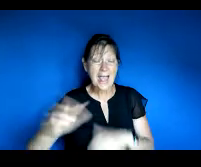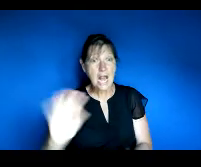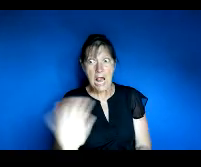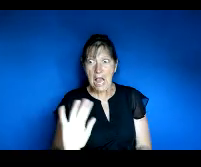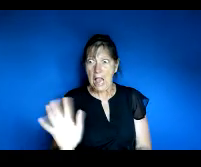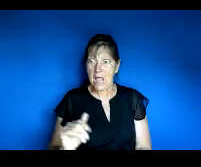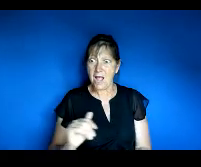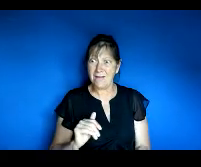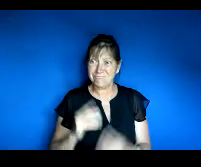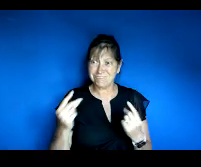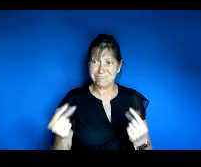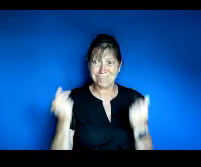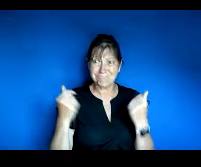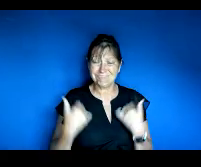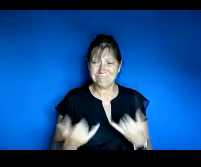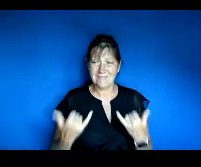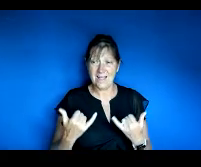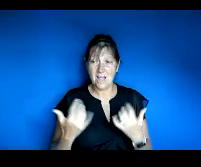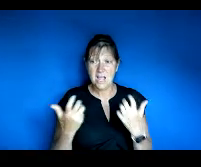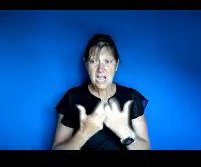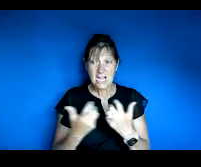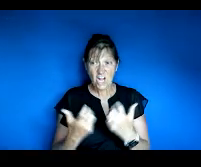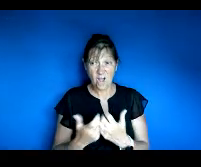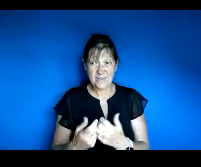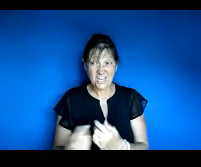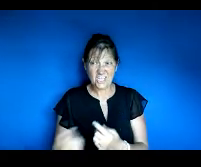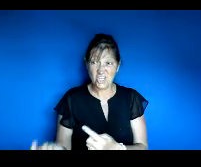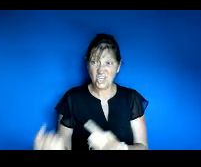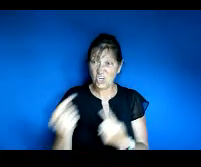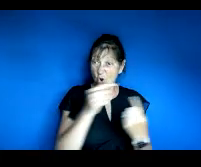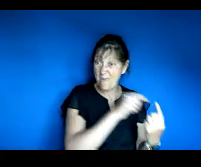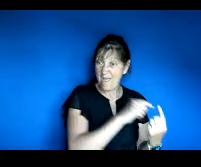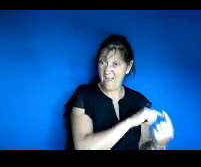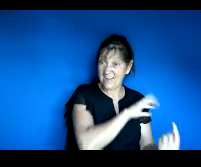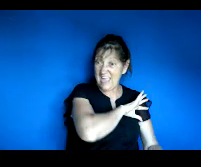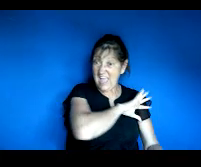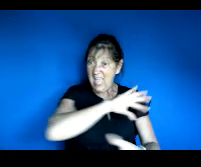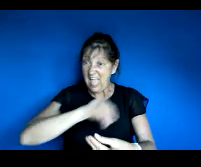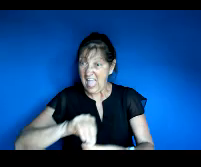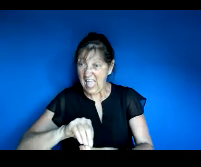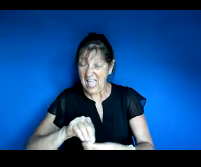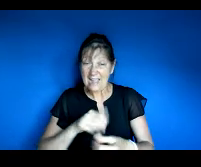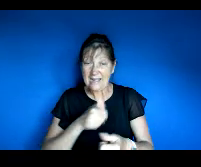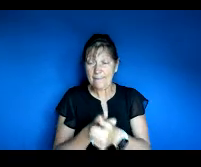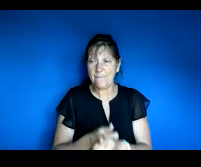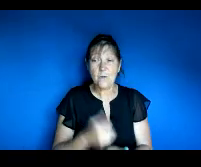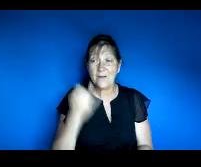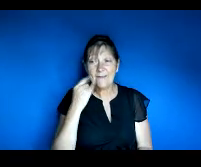because accommodations cannot be used retroactively. So, you know, if you had extended time in high school,